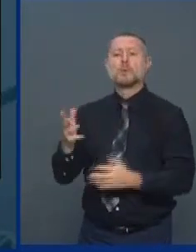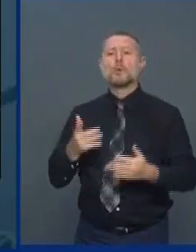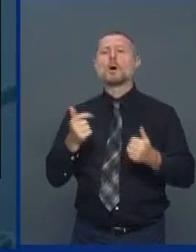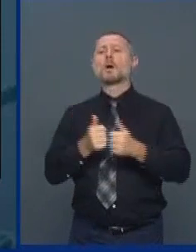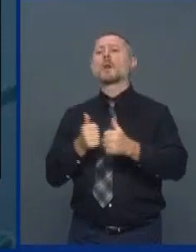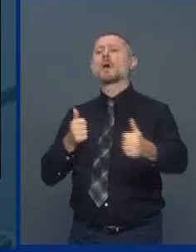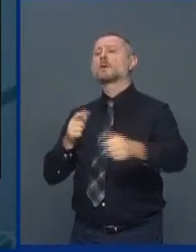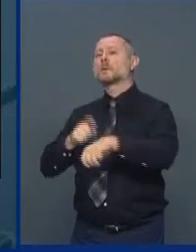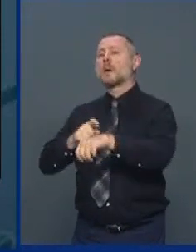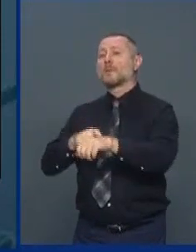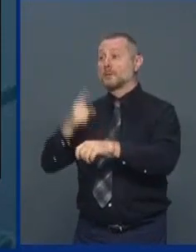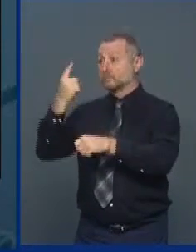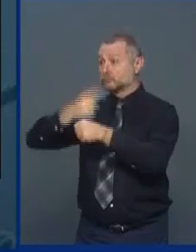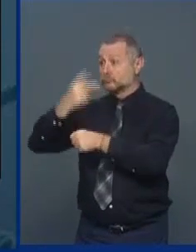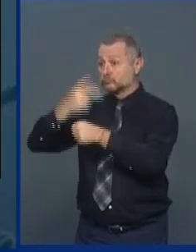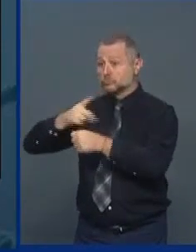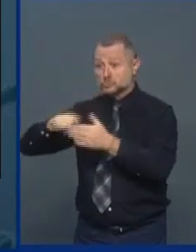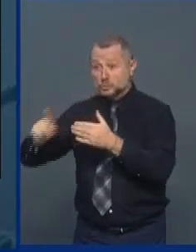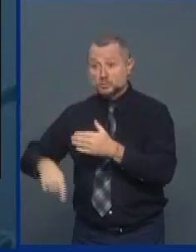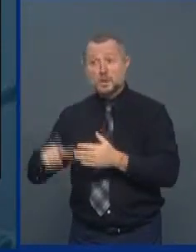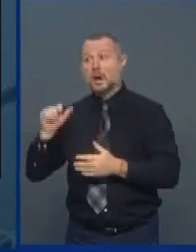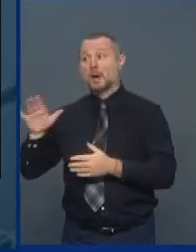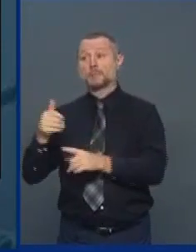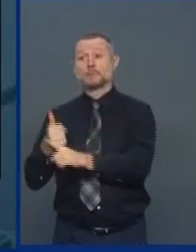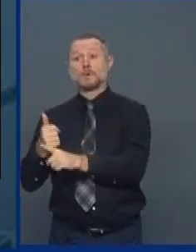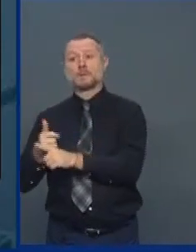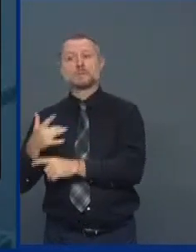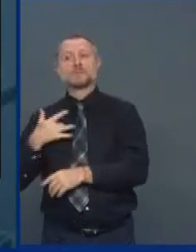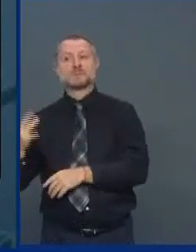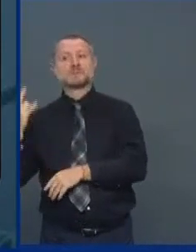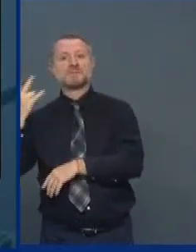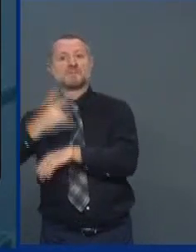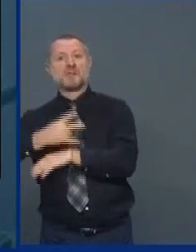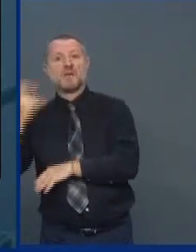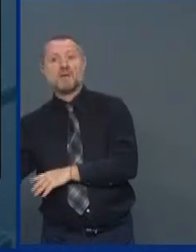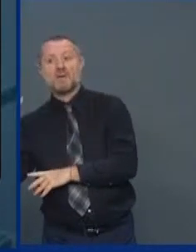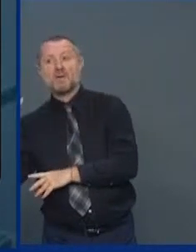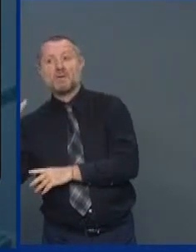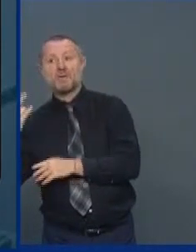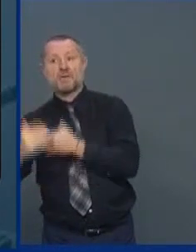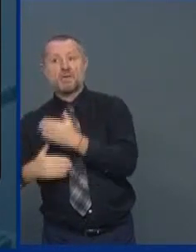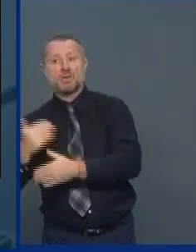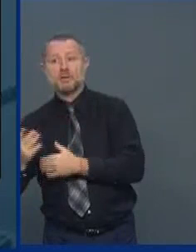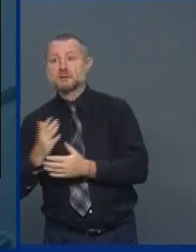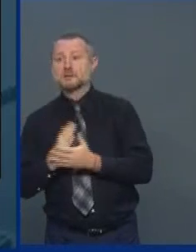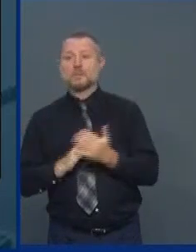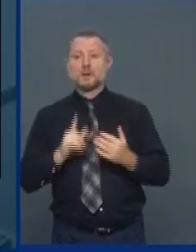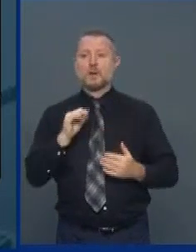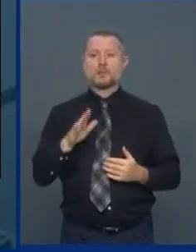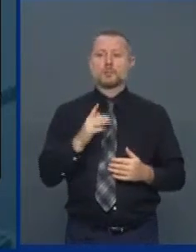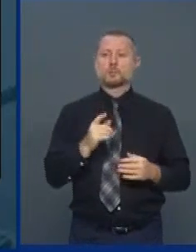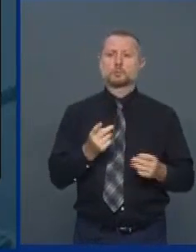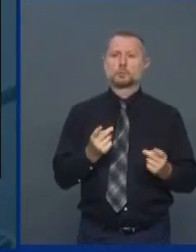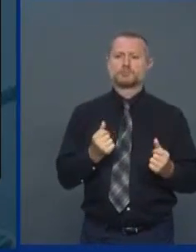BEING ADMINISTERED, WHAT TYPE OF TEST, WHAT LAB WAS USED AND THE LAB TIME.